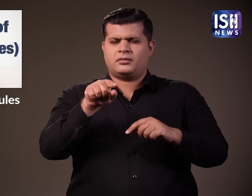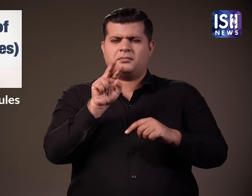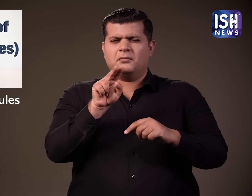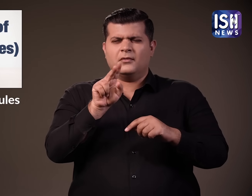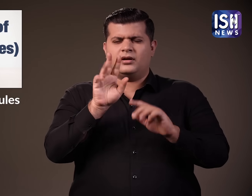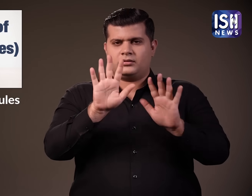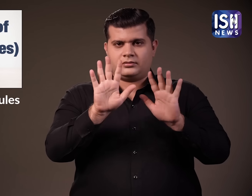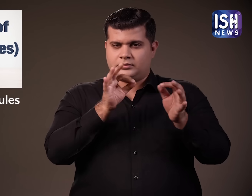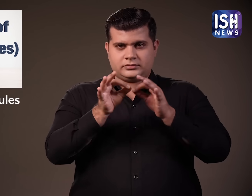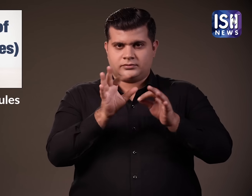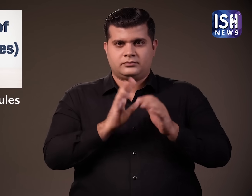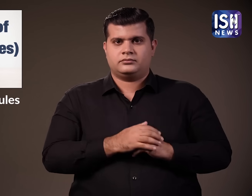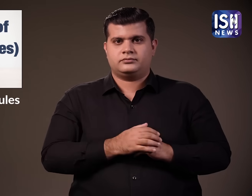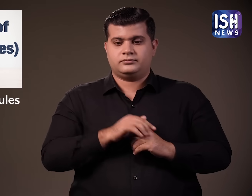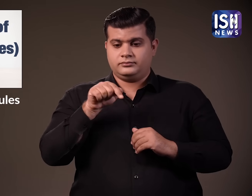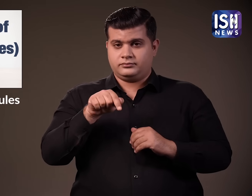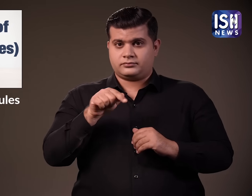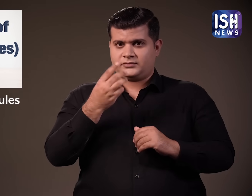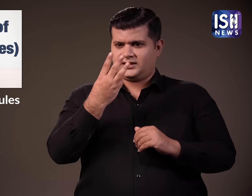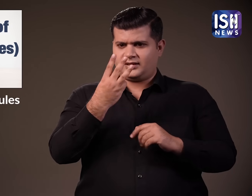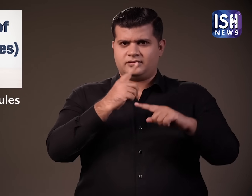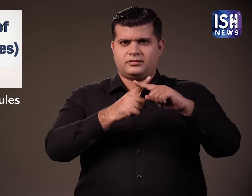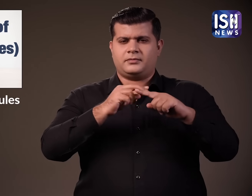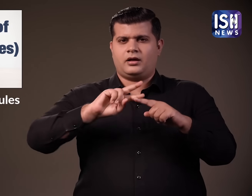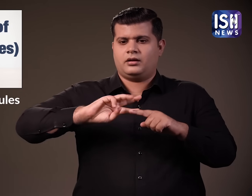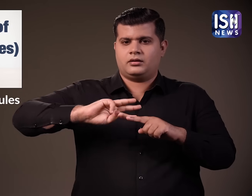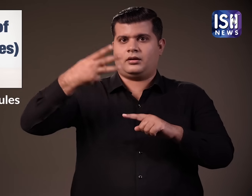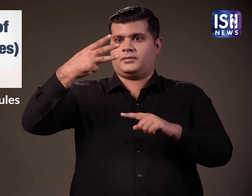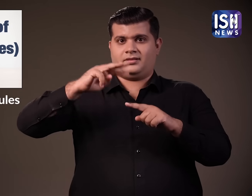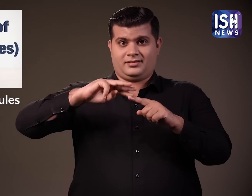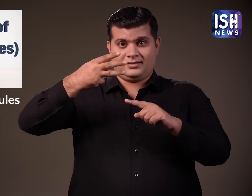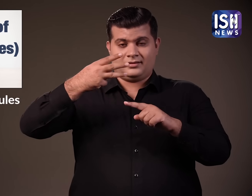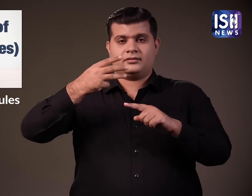I will explain you what it means. Now 3x means triple.